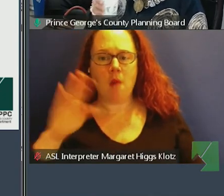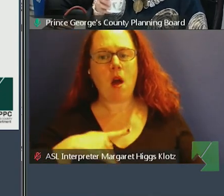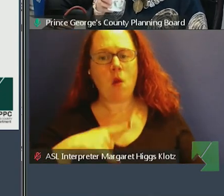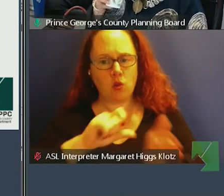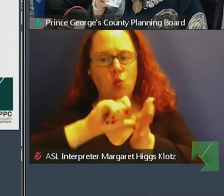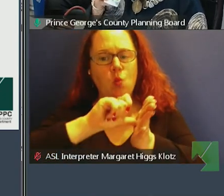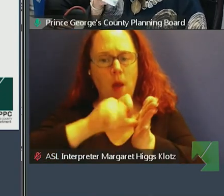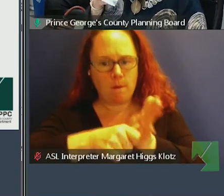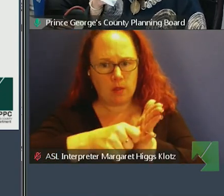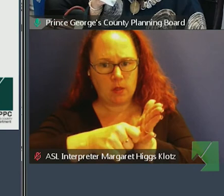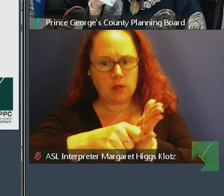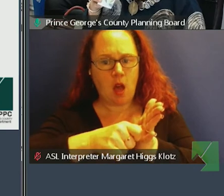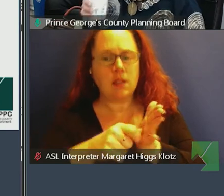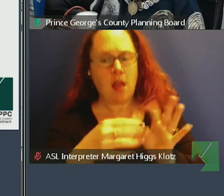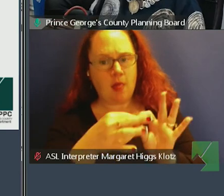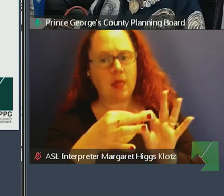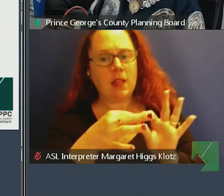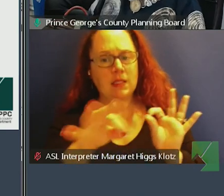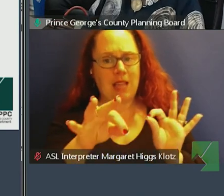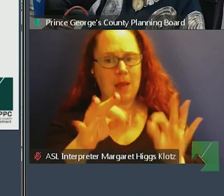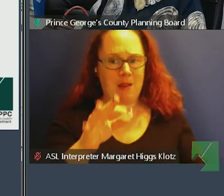the statements from the previous speaker and go on the